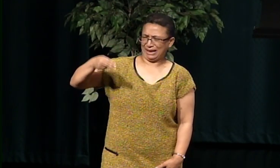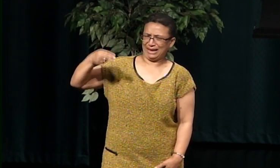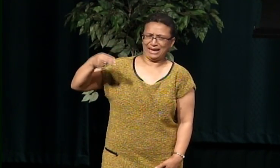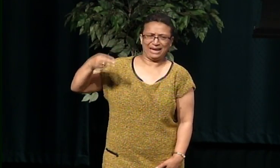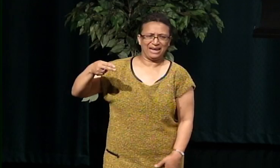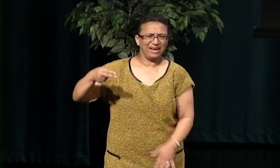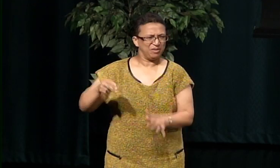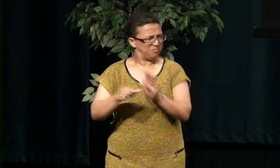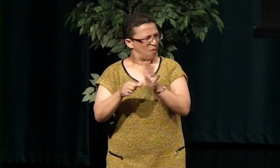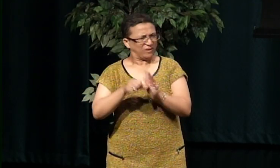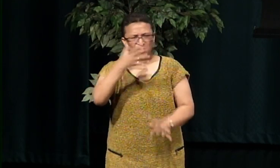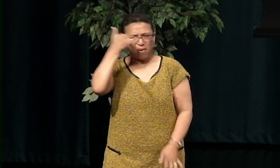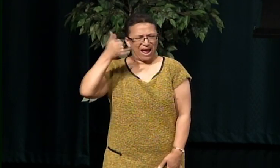Again, I speak of history.